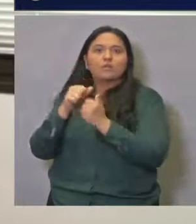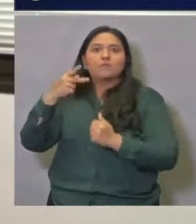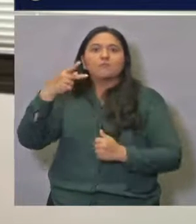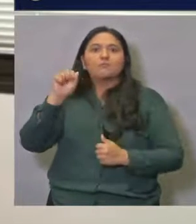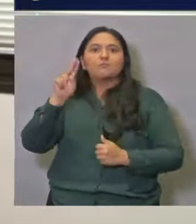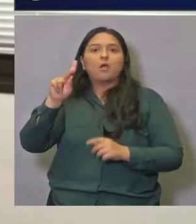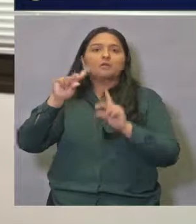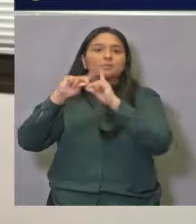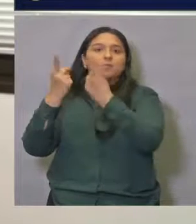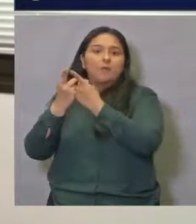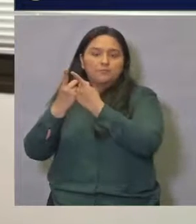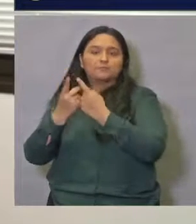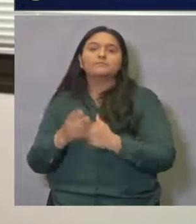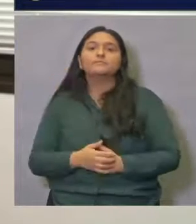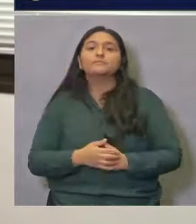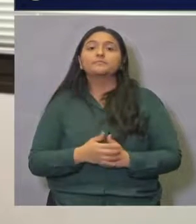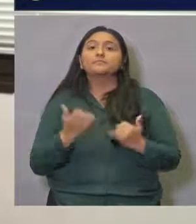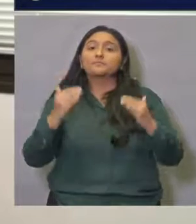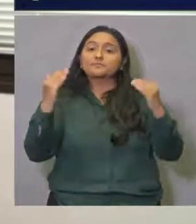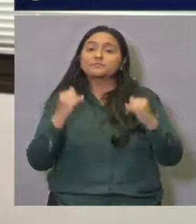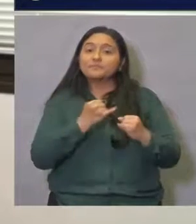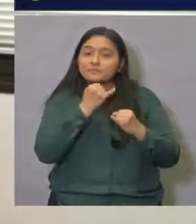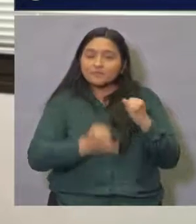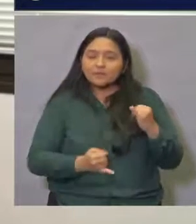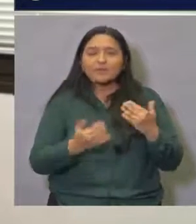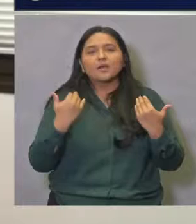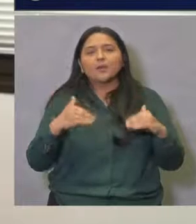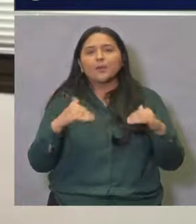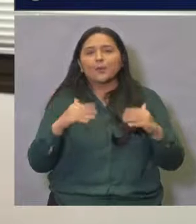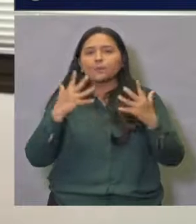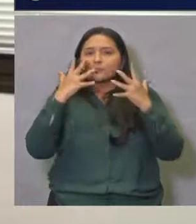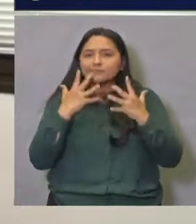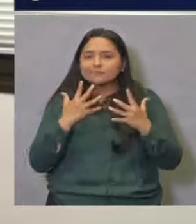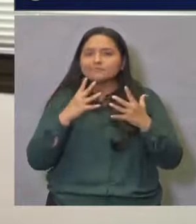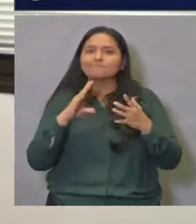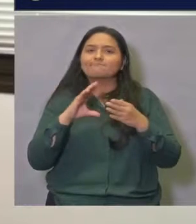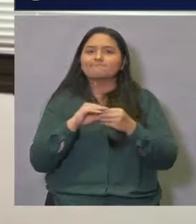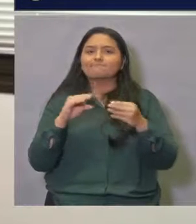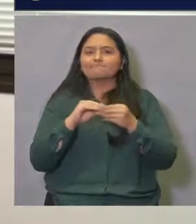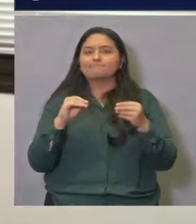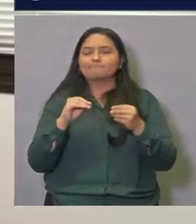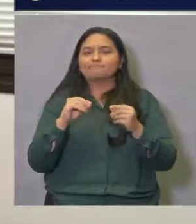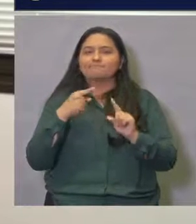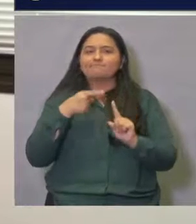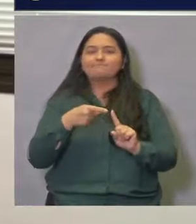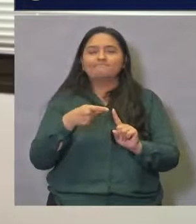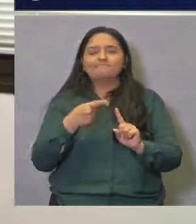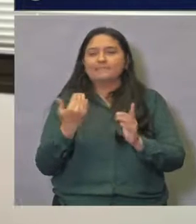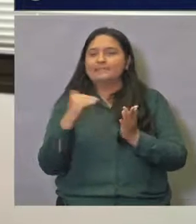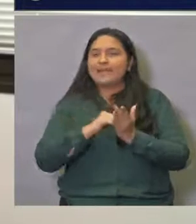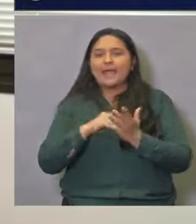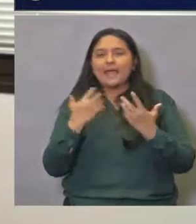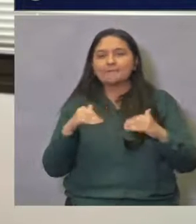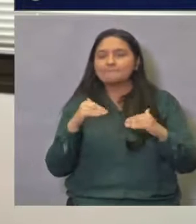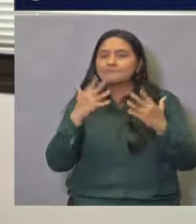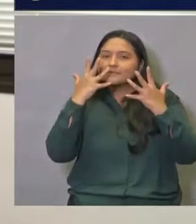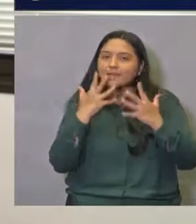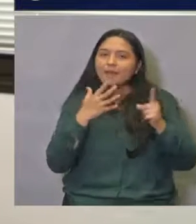PARA TODA LA FAMILIA Y PARA